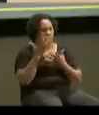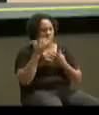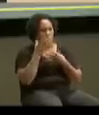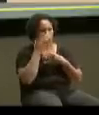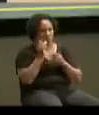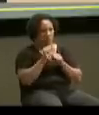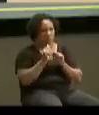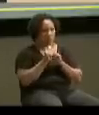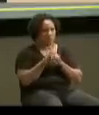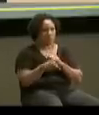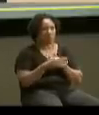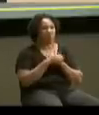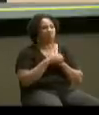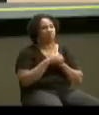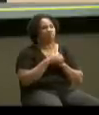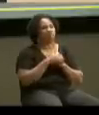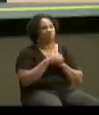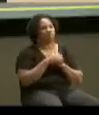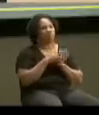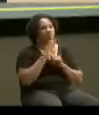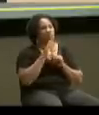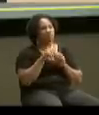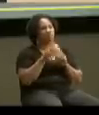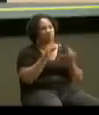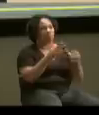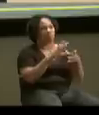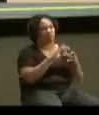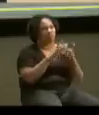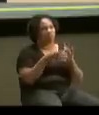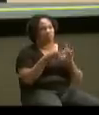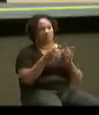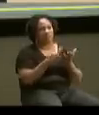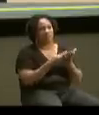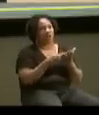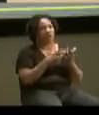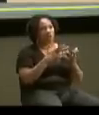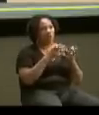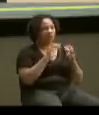SO WHEN WE TALK ABOUT GREENING THE SUPPLY CHAIN, WANTING TO